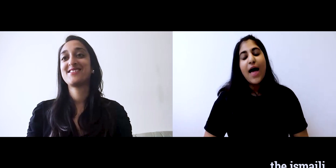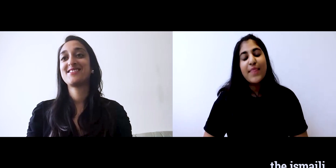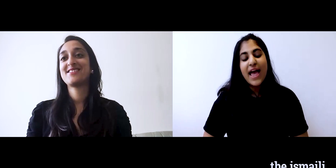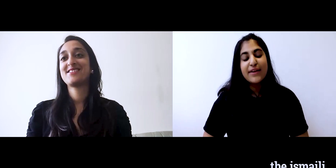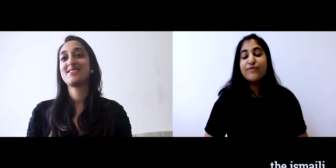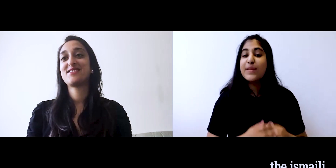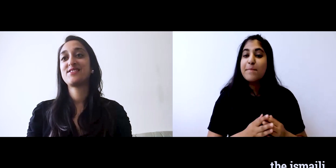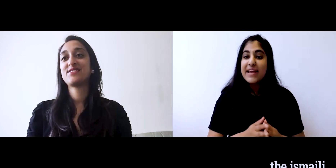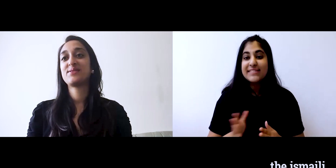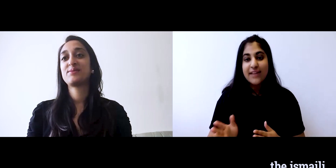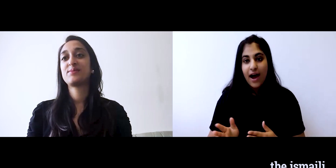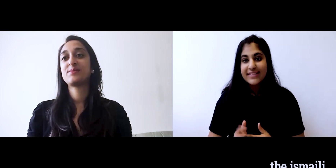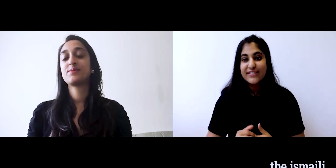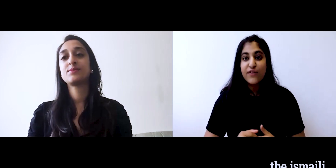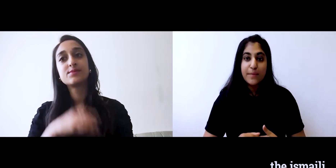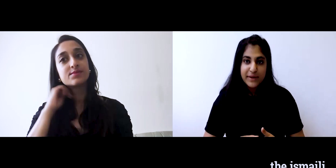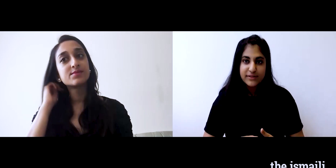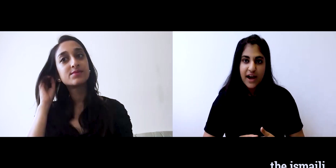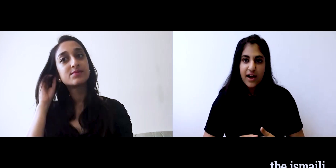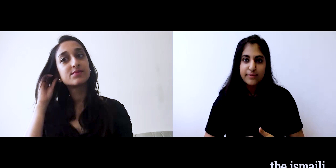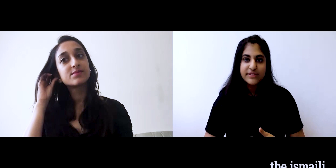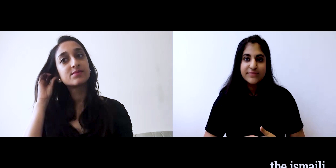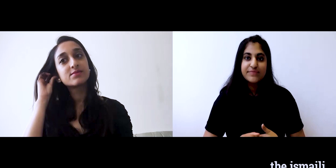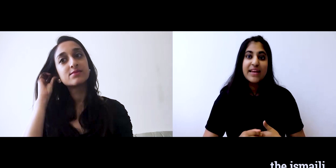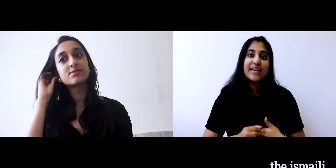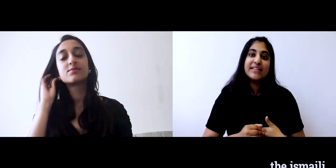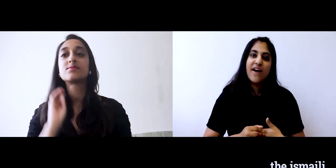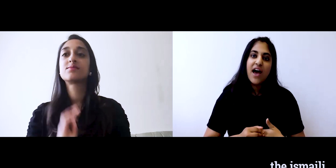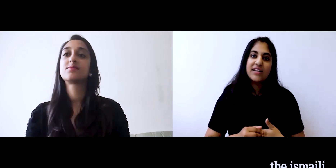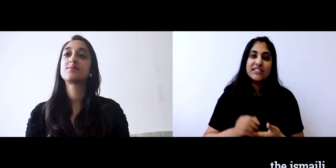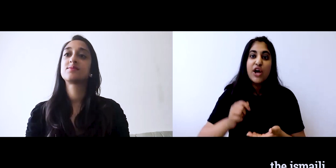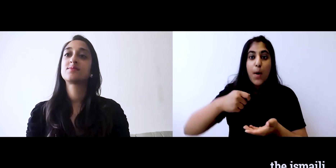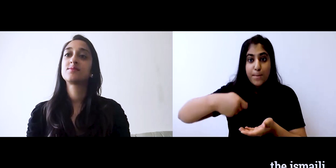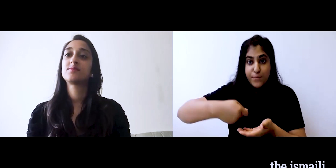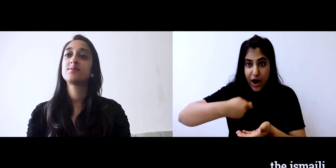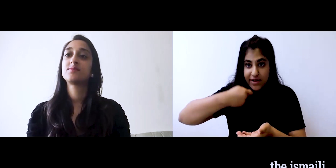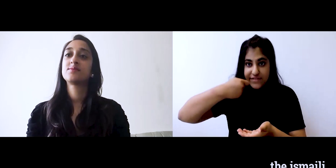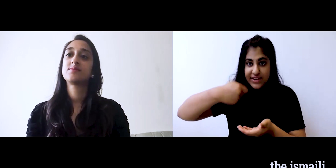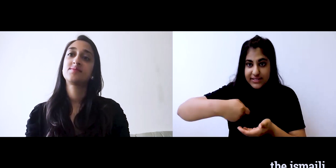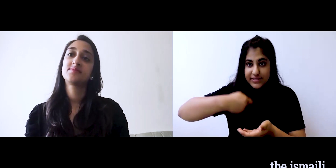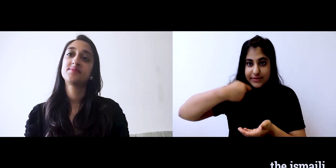And then for the main signs of the meal times, it is first breakfast,